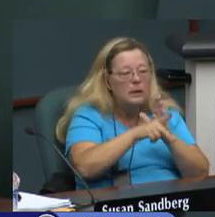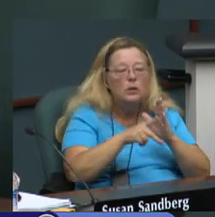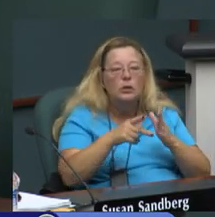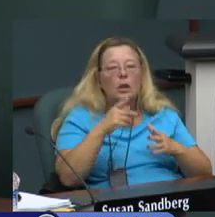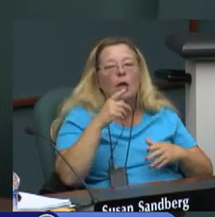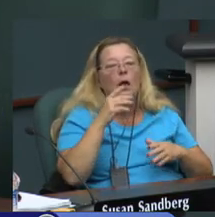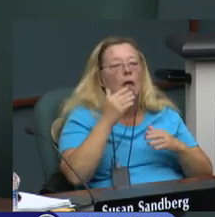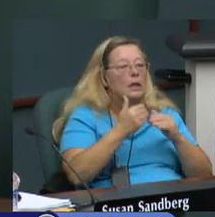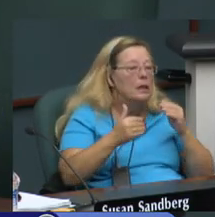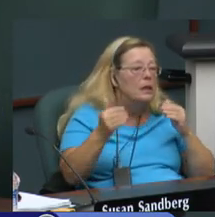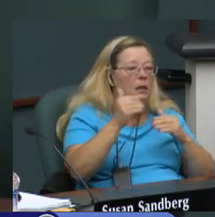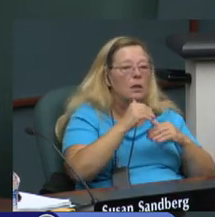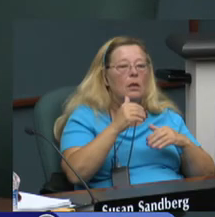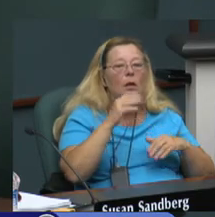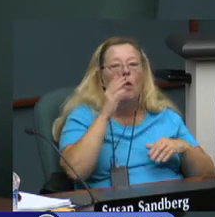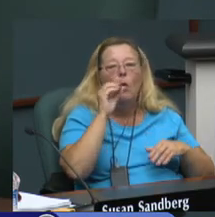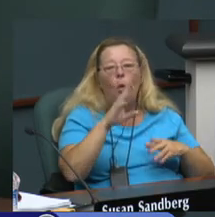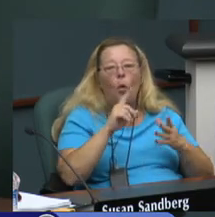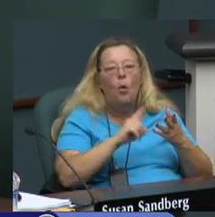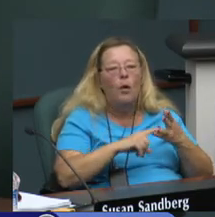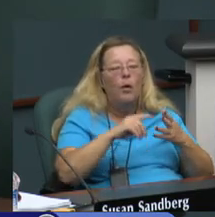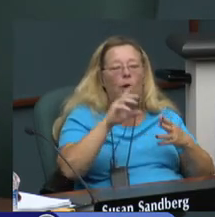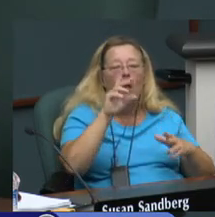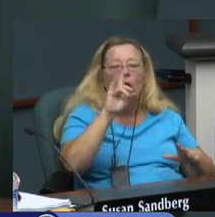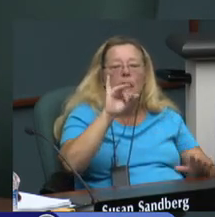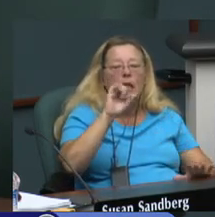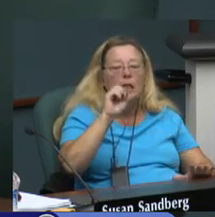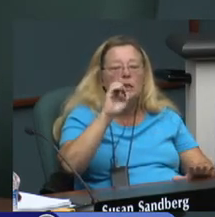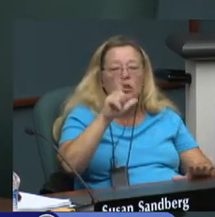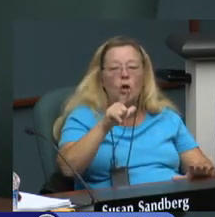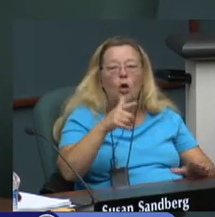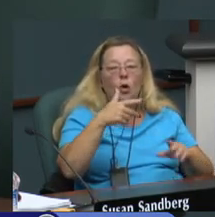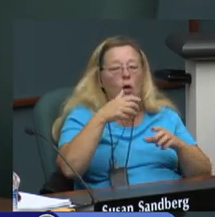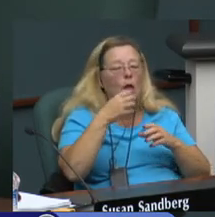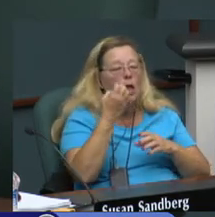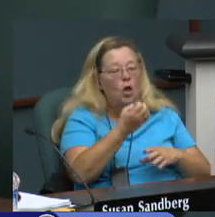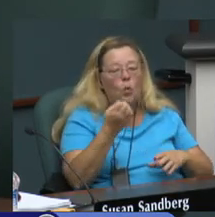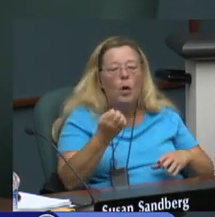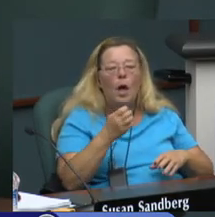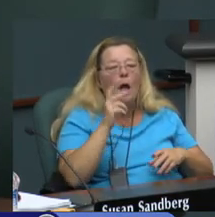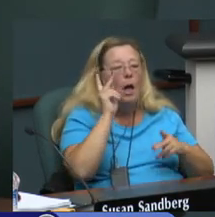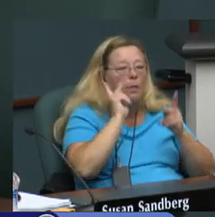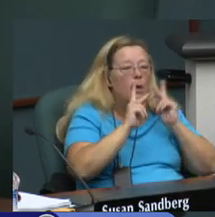you know diesel equipment we're going to need people are going to have to return